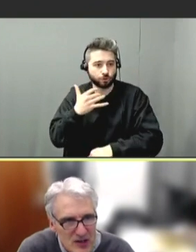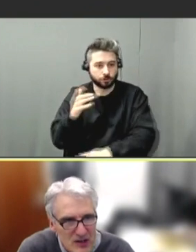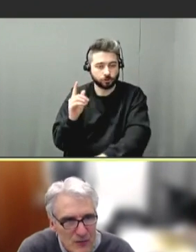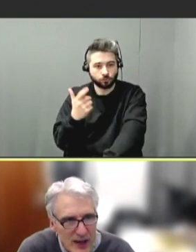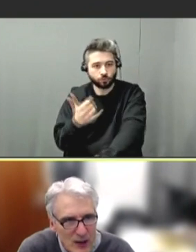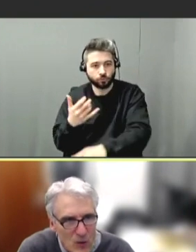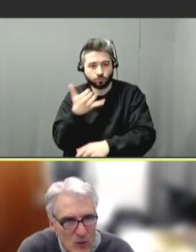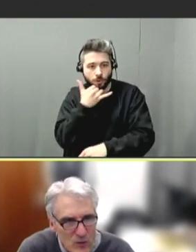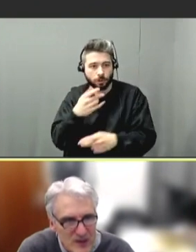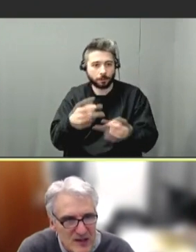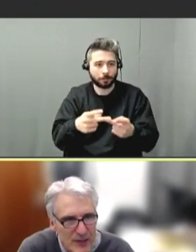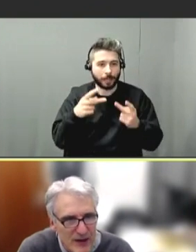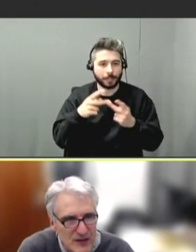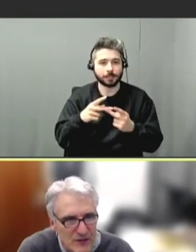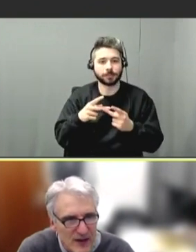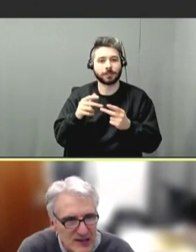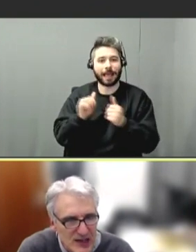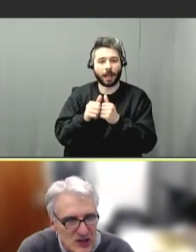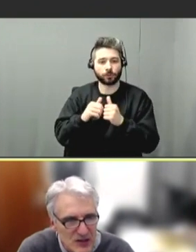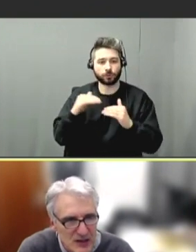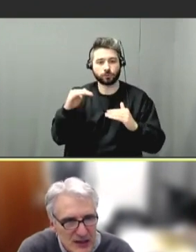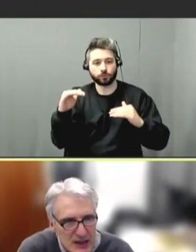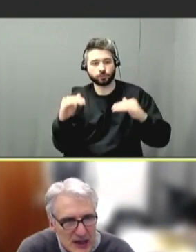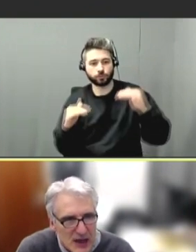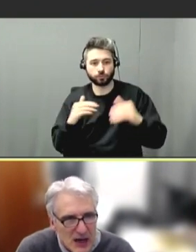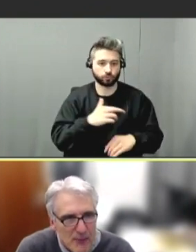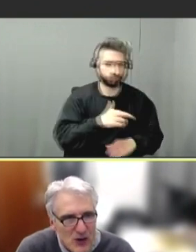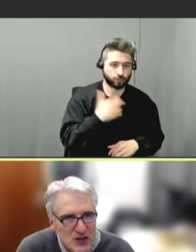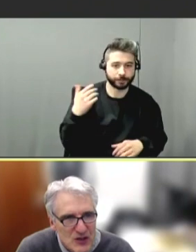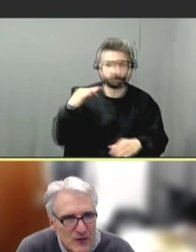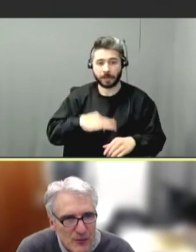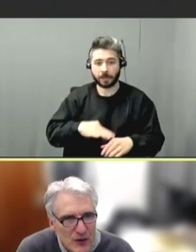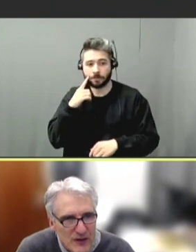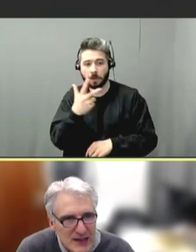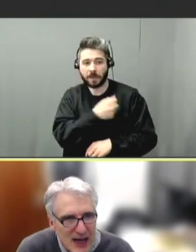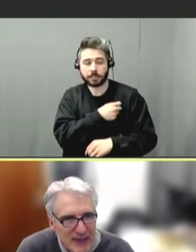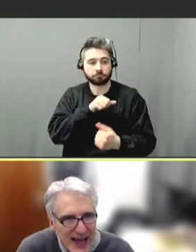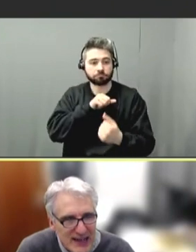process of weighing risks and benefits for vaccination, approaches for improving timely